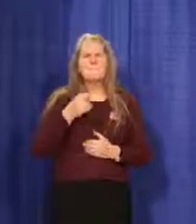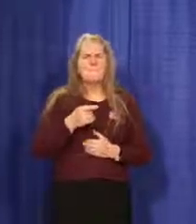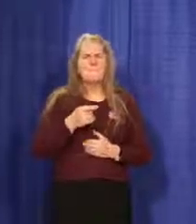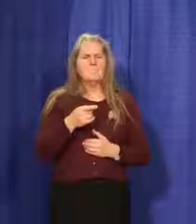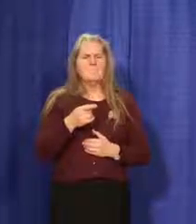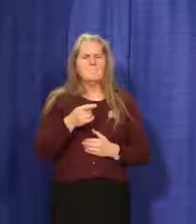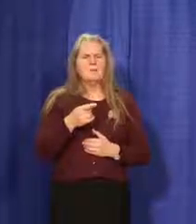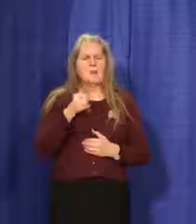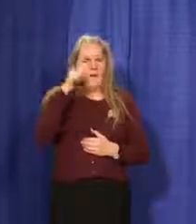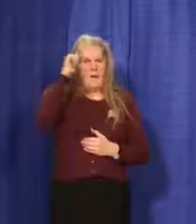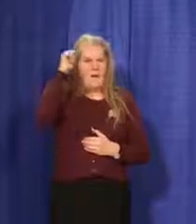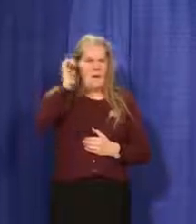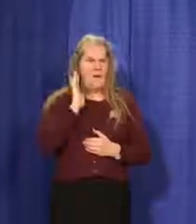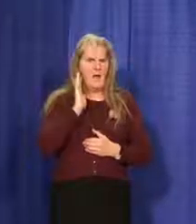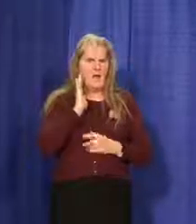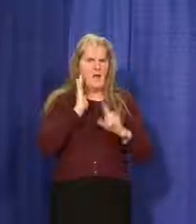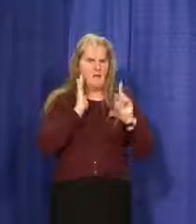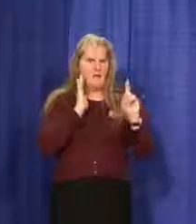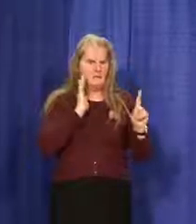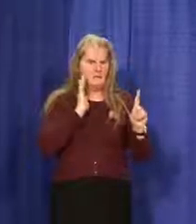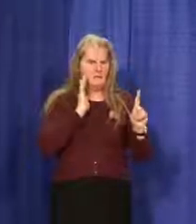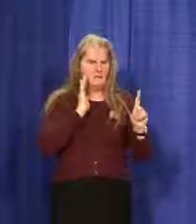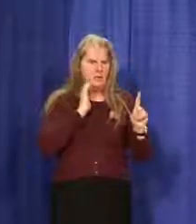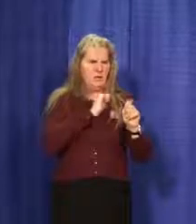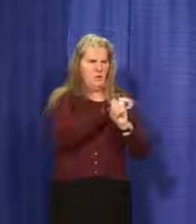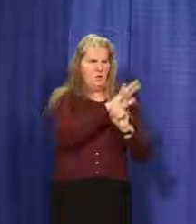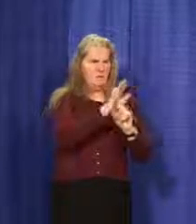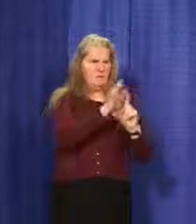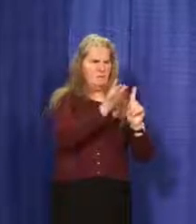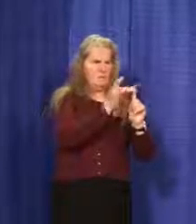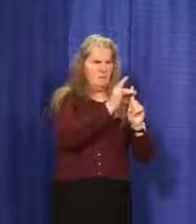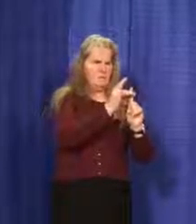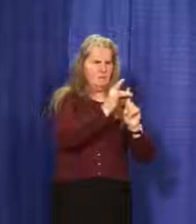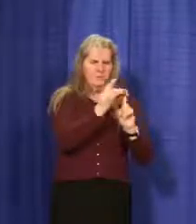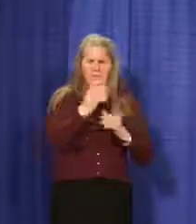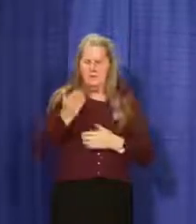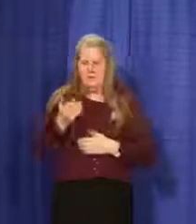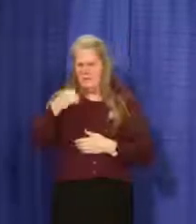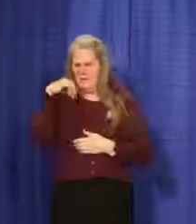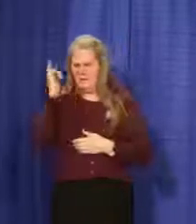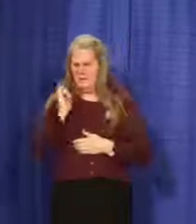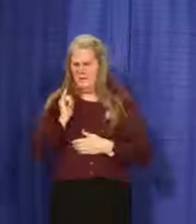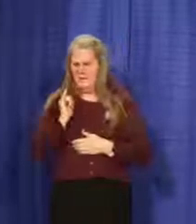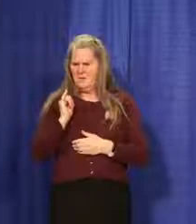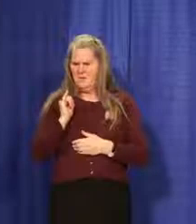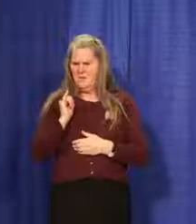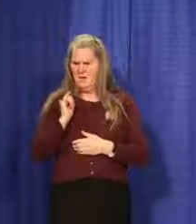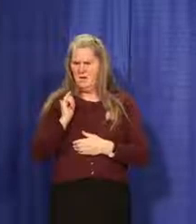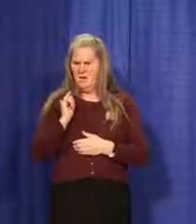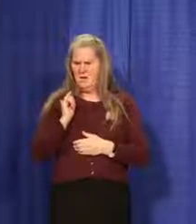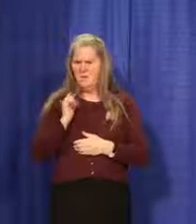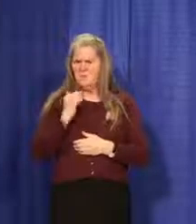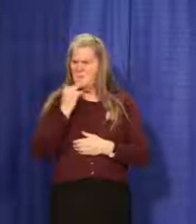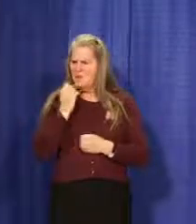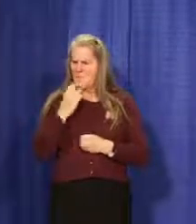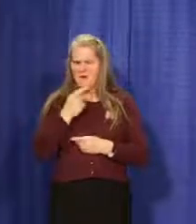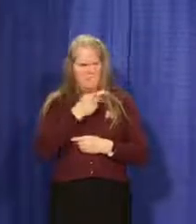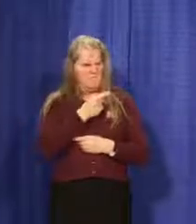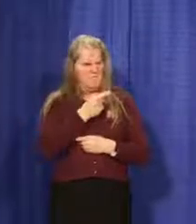rising case numbers in Alaska are so different from what we are experiencing here and on the rest of the Canadian North, and